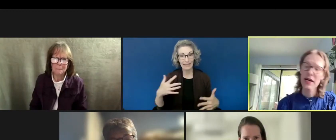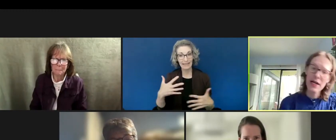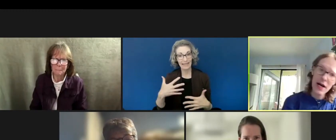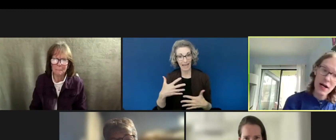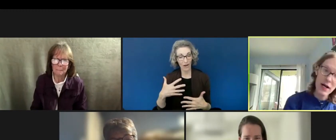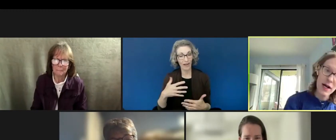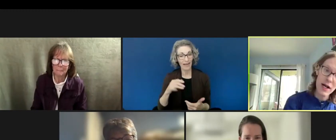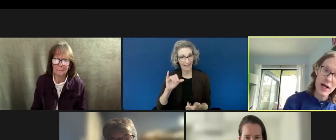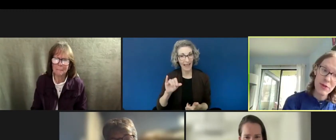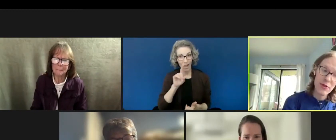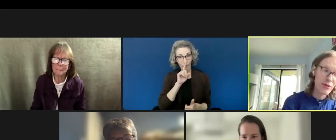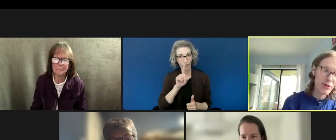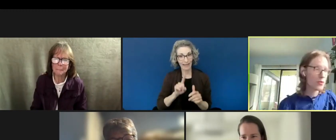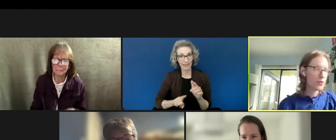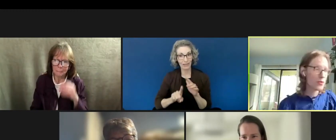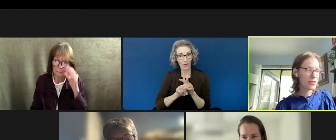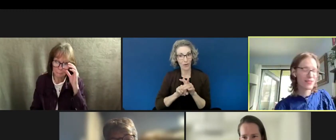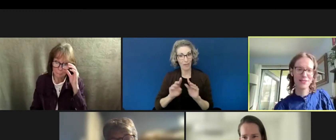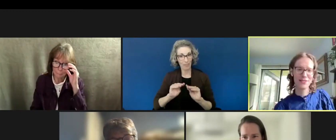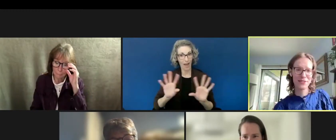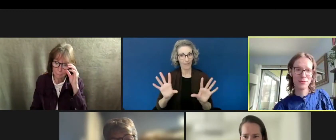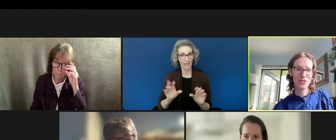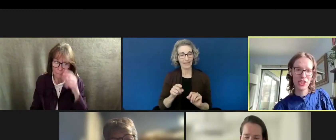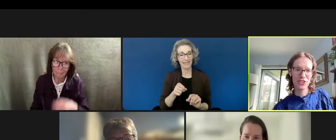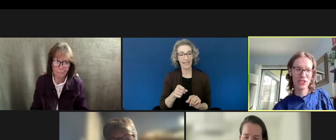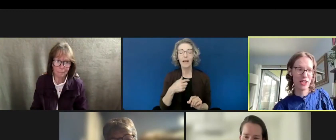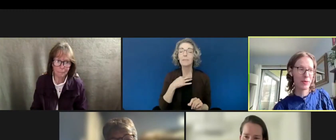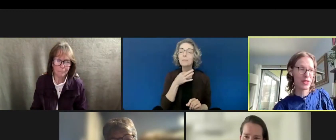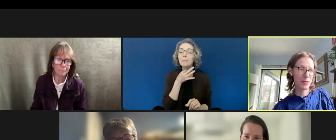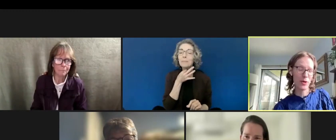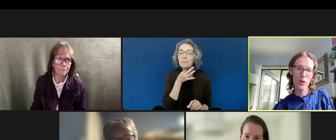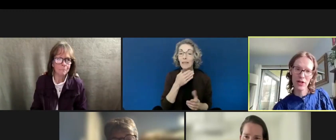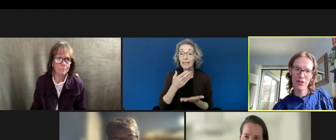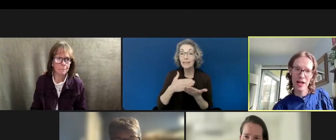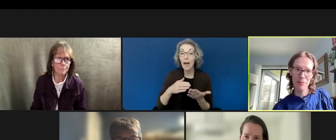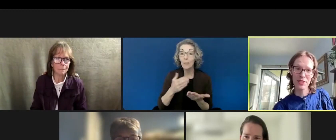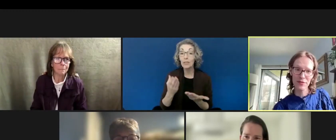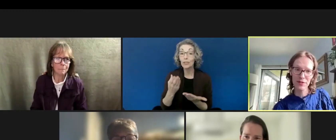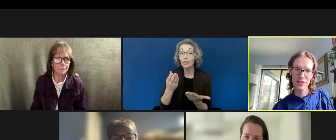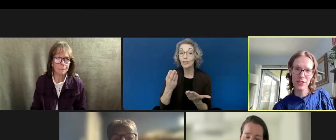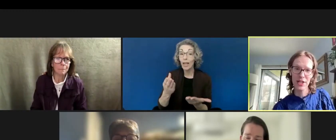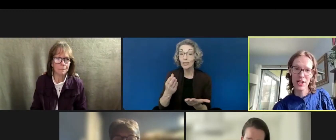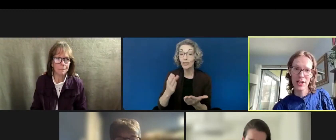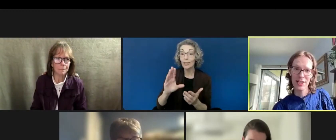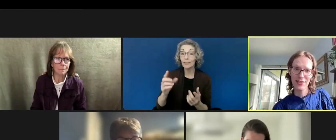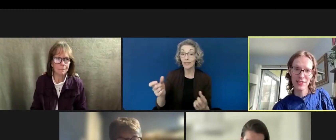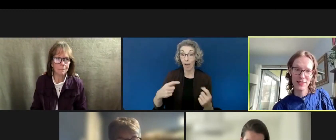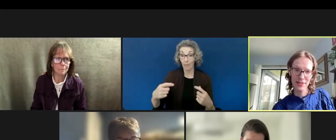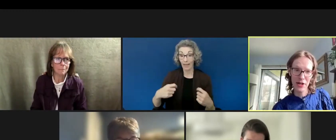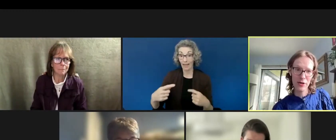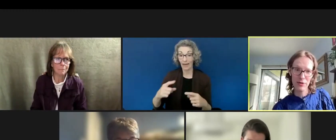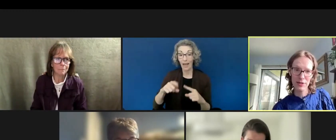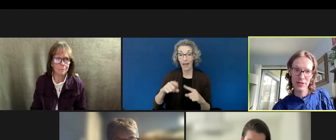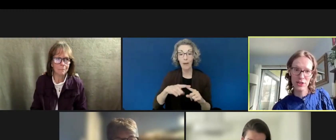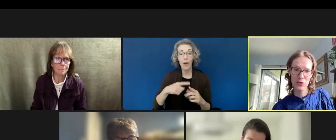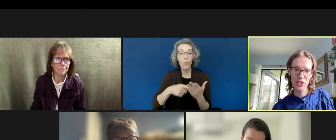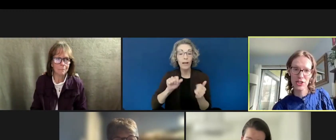And I'm curious, we've got some suggestions coming in about what could have happened differently in this scenario in this situation?